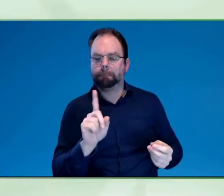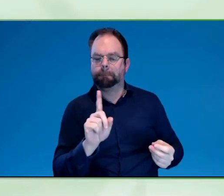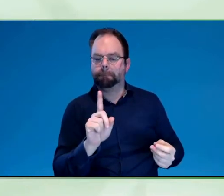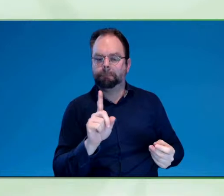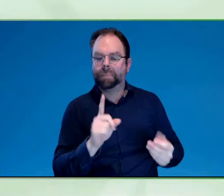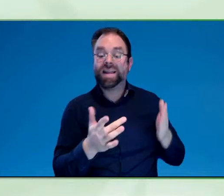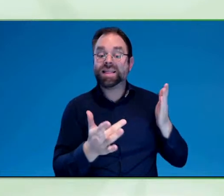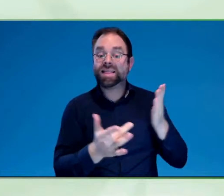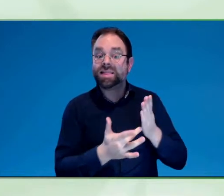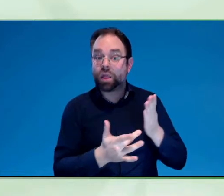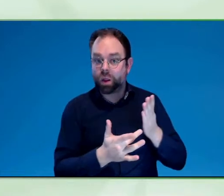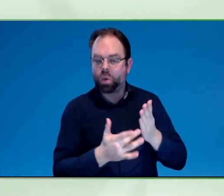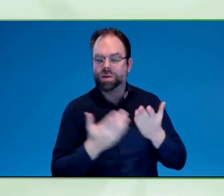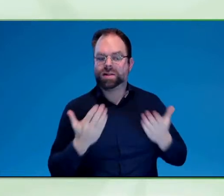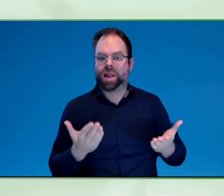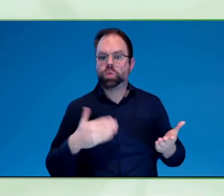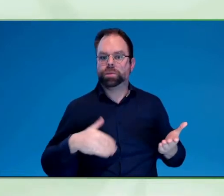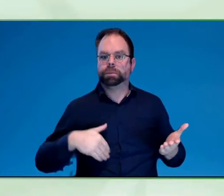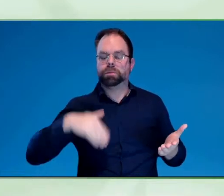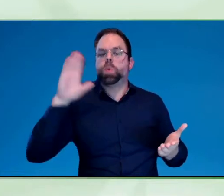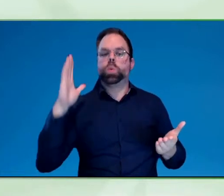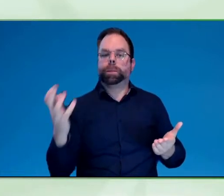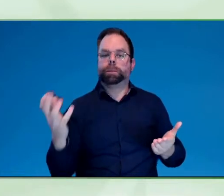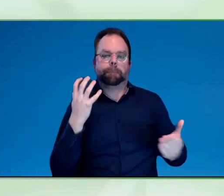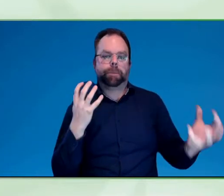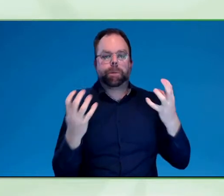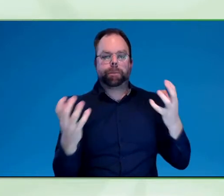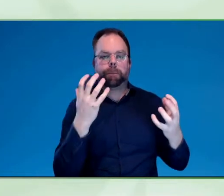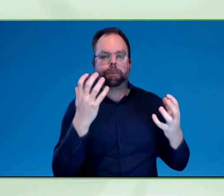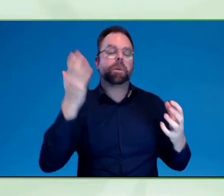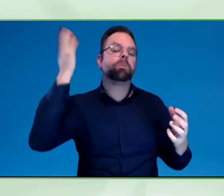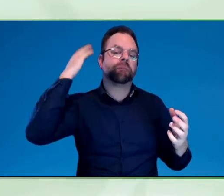and having presenters come and join us for conversations as well as leading subgroup